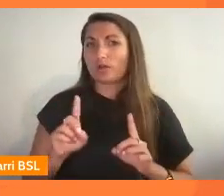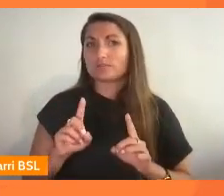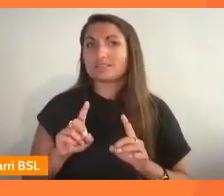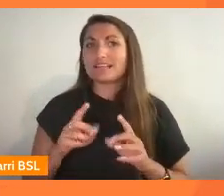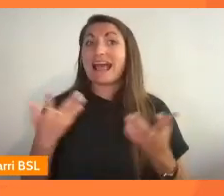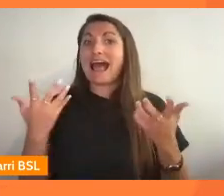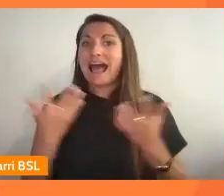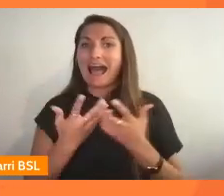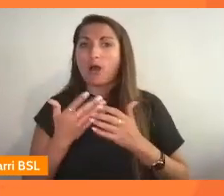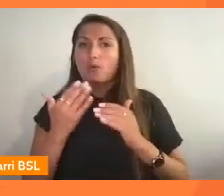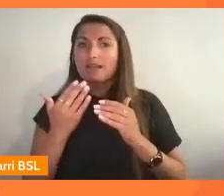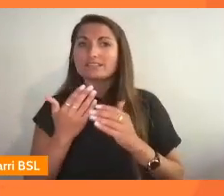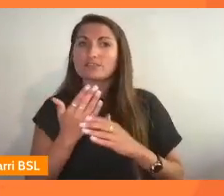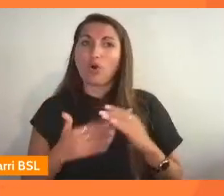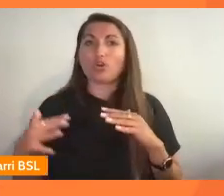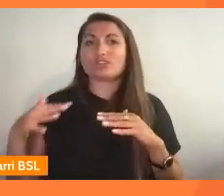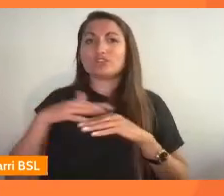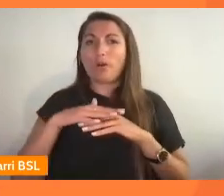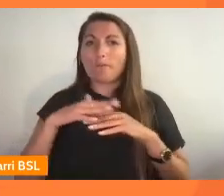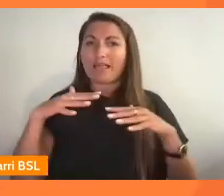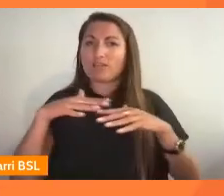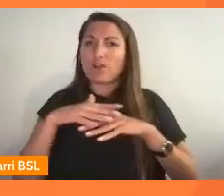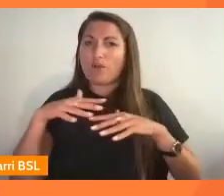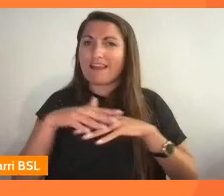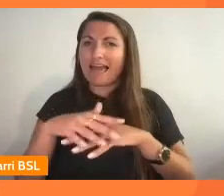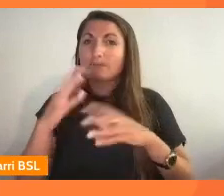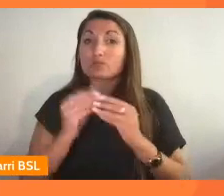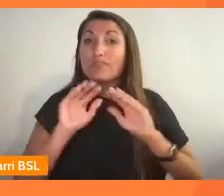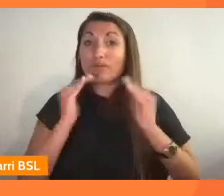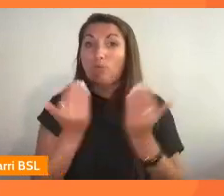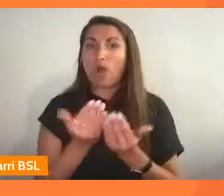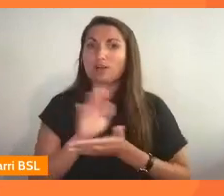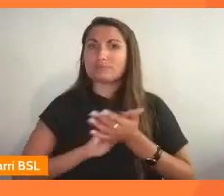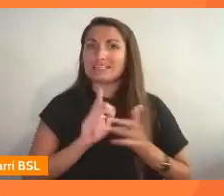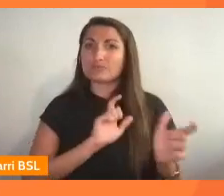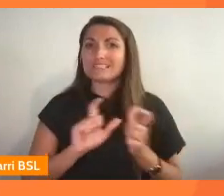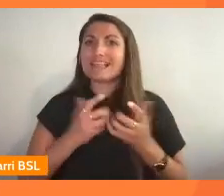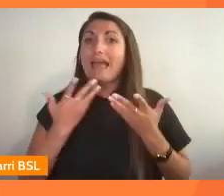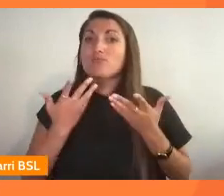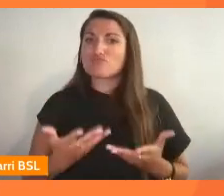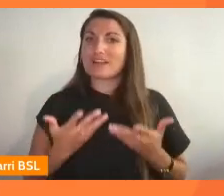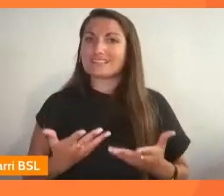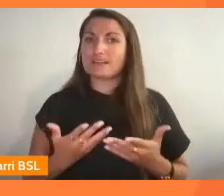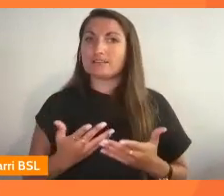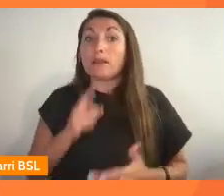So that actually we are really present, but it allows us to think differently about the things around us.